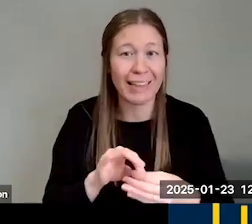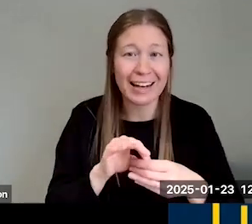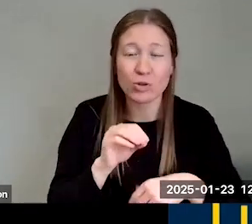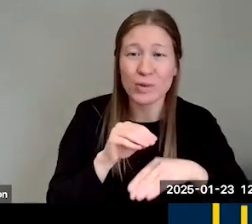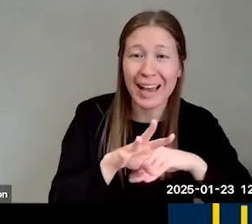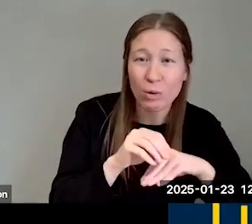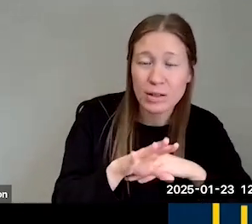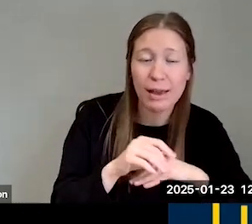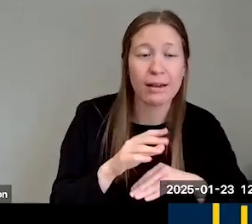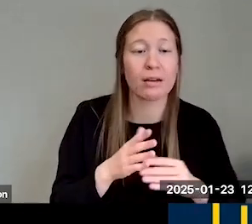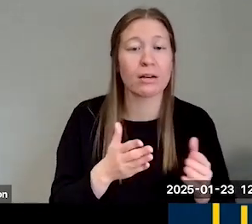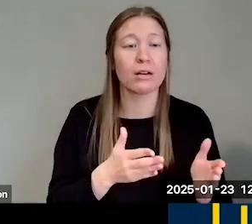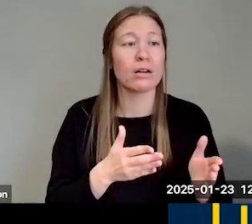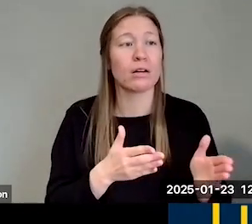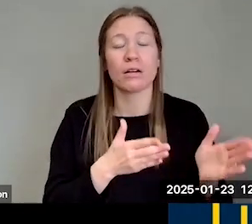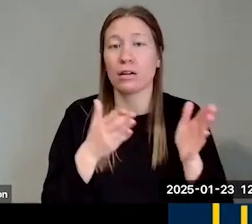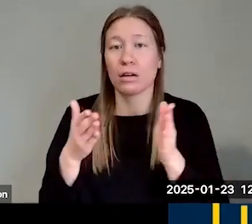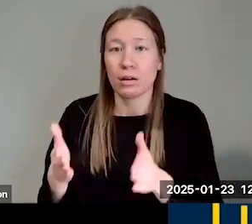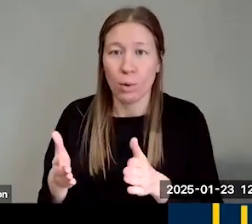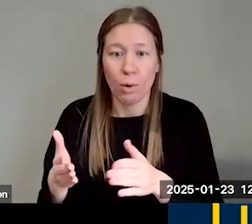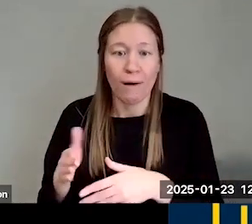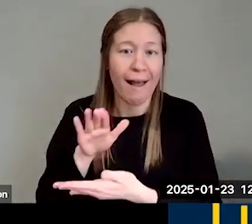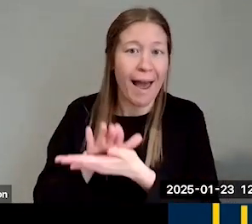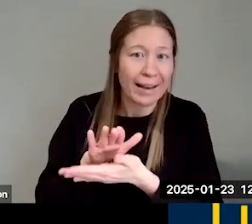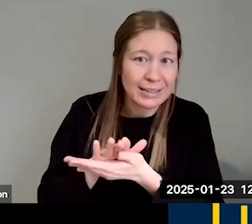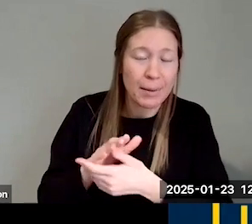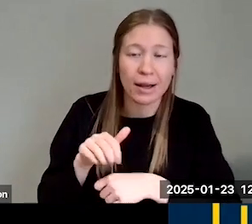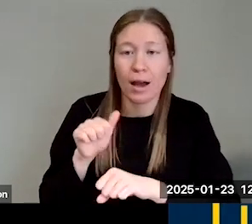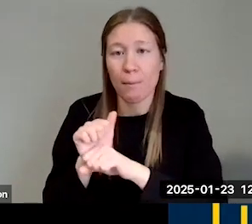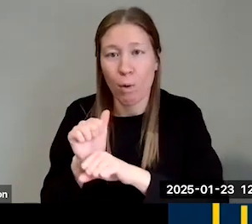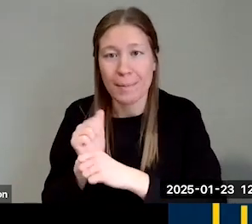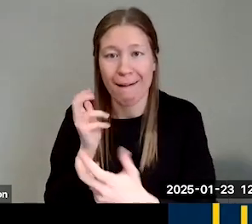but also for academic or employment accommodations.